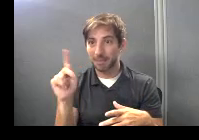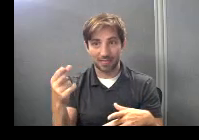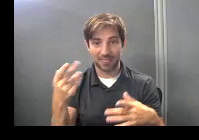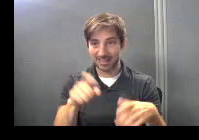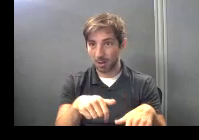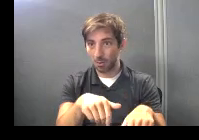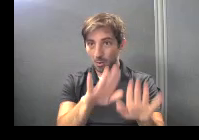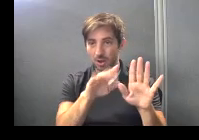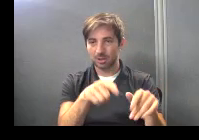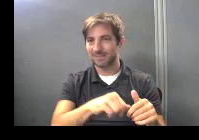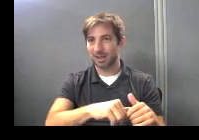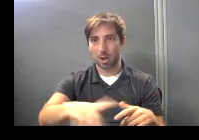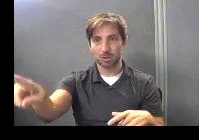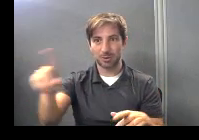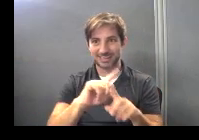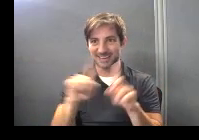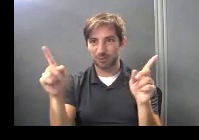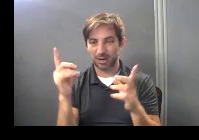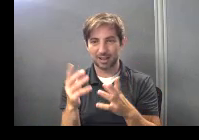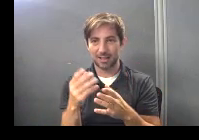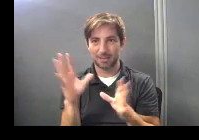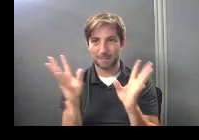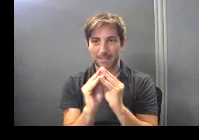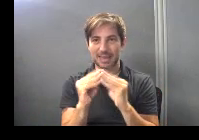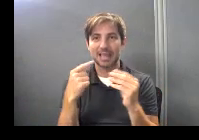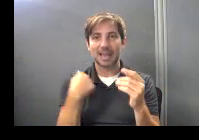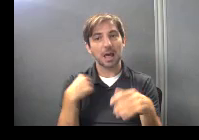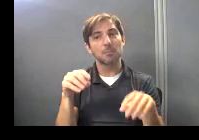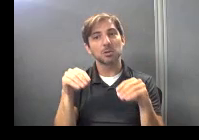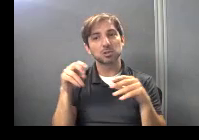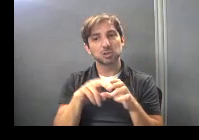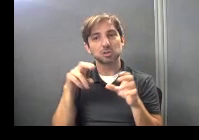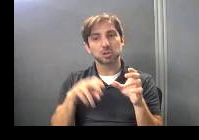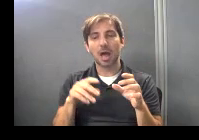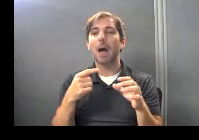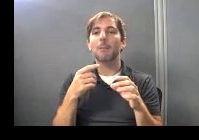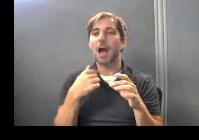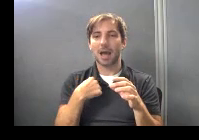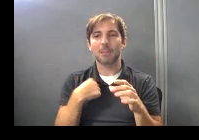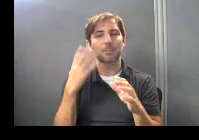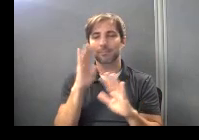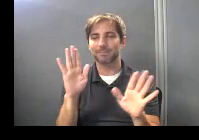SHE HAS TO GO. I'LL DROP ALL OF THIS INFORMATION INTO OUR